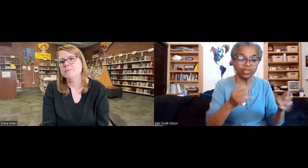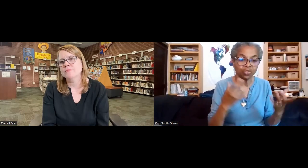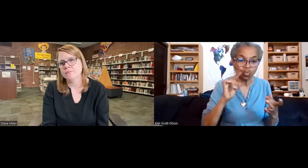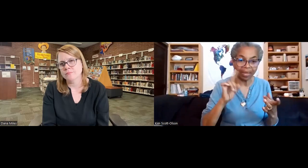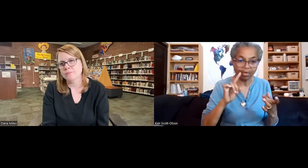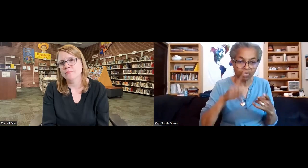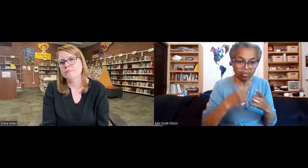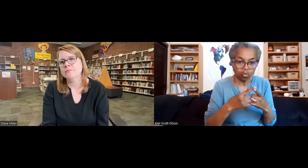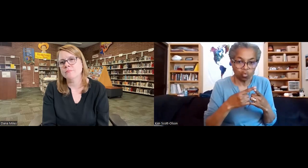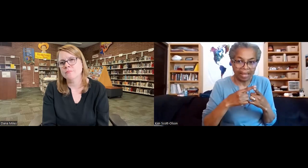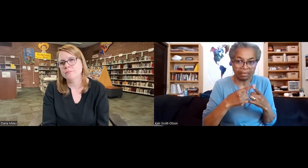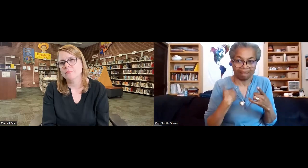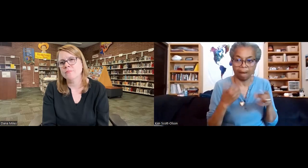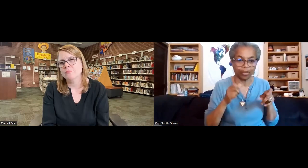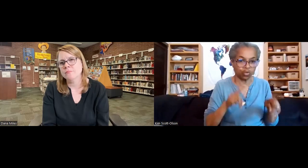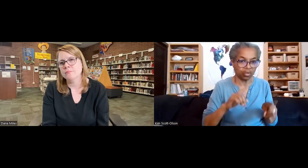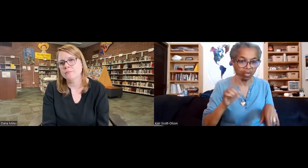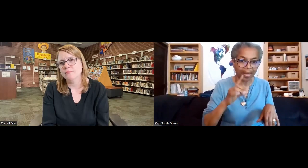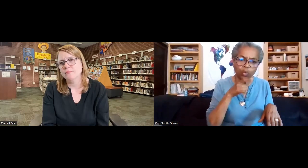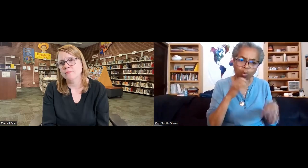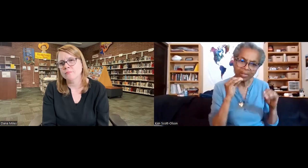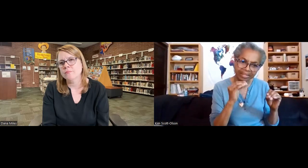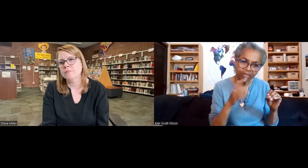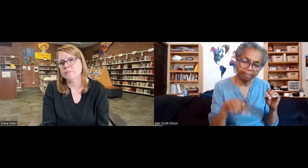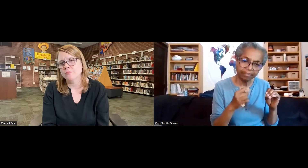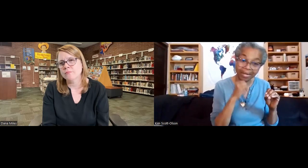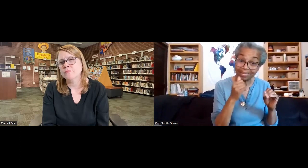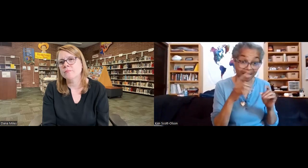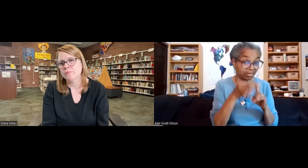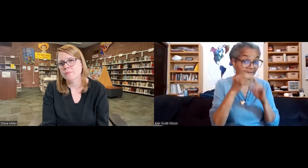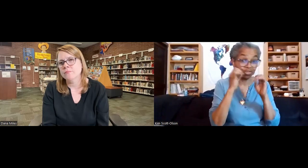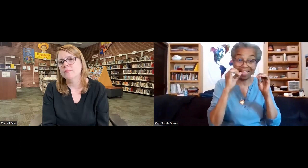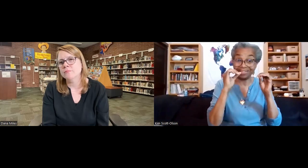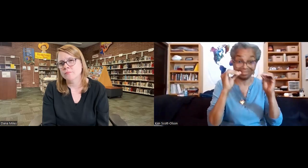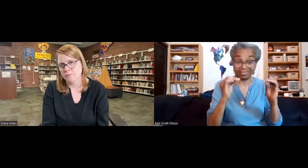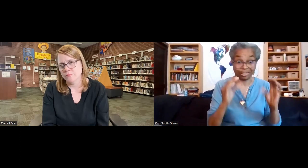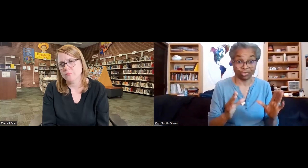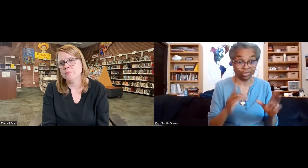in their language development and acquisition. Where, when do they have that opportunity? Who teaches them language?